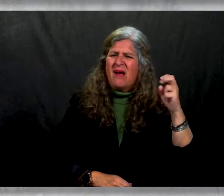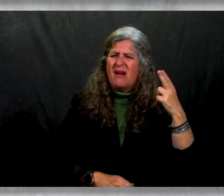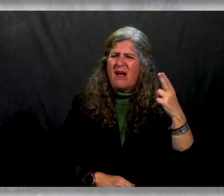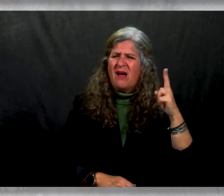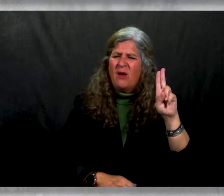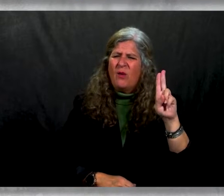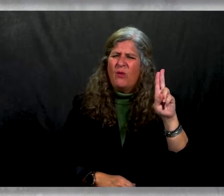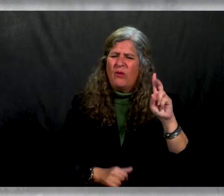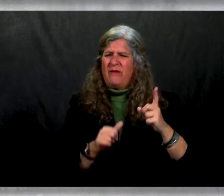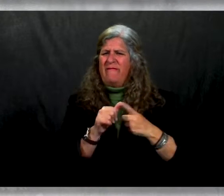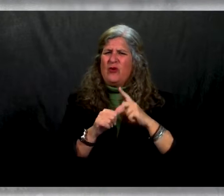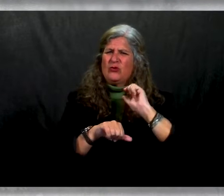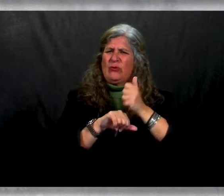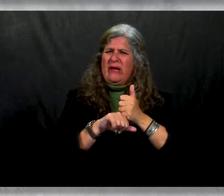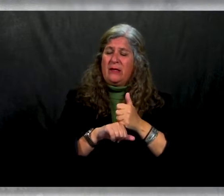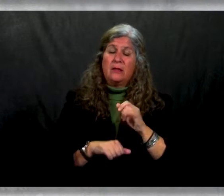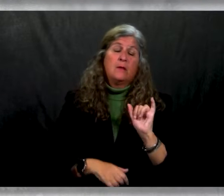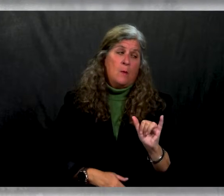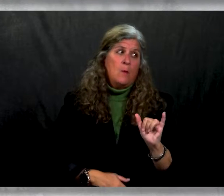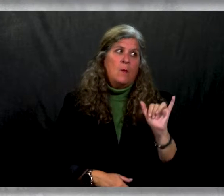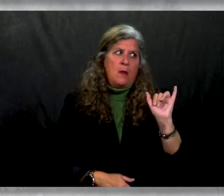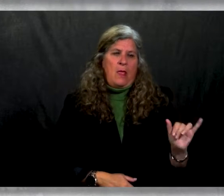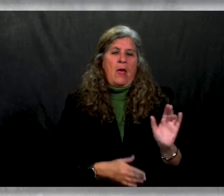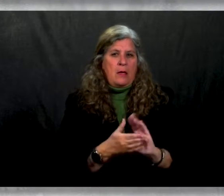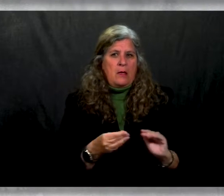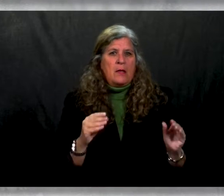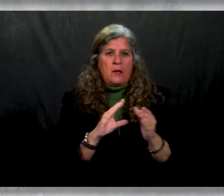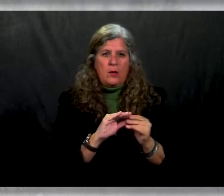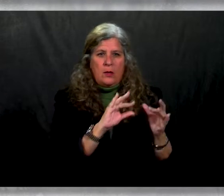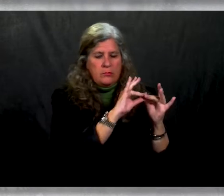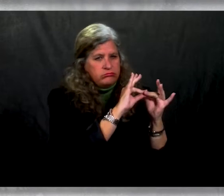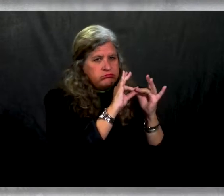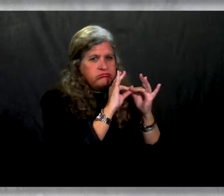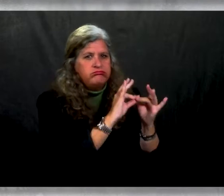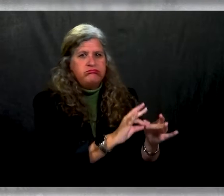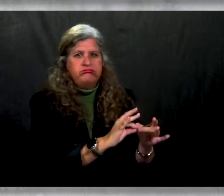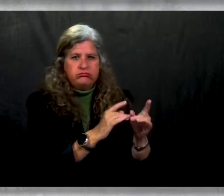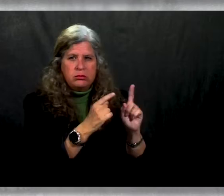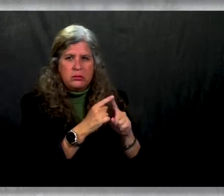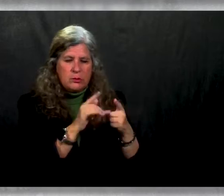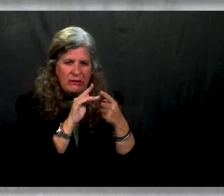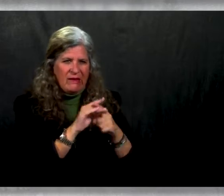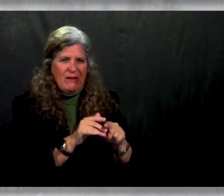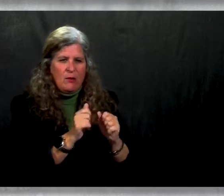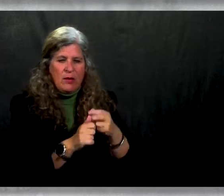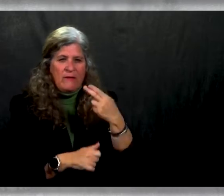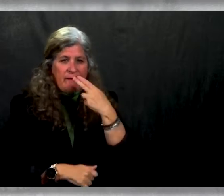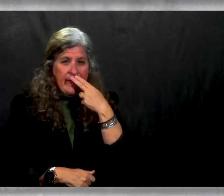That story is totally tied in with the beginning of the Hitler dictatorship,